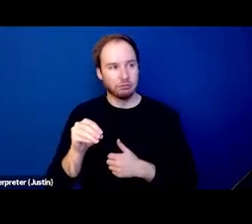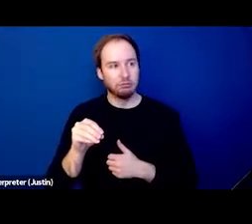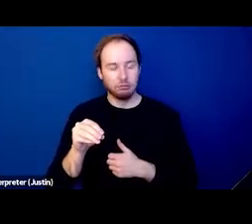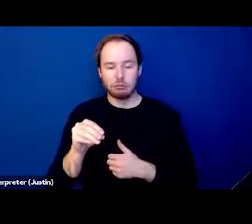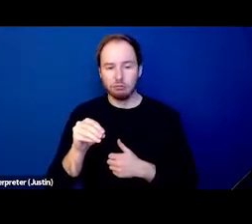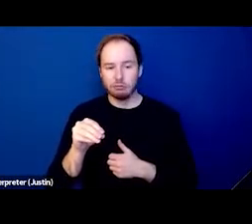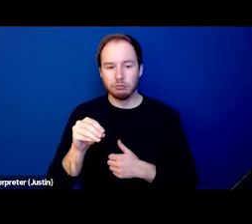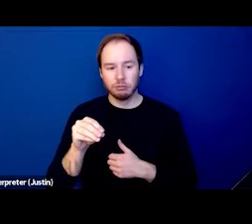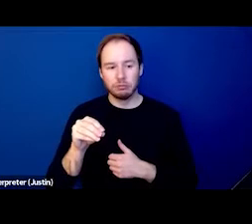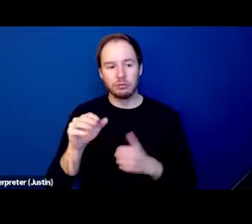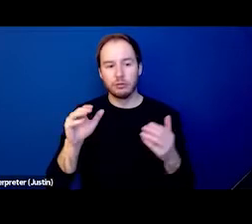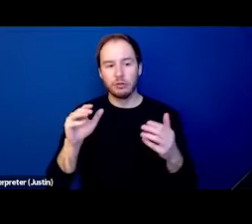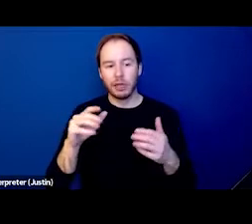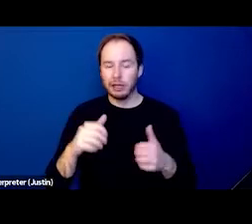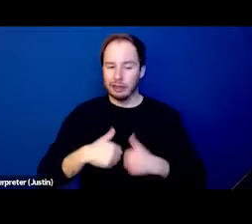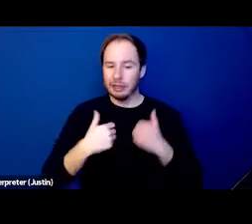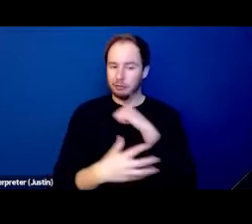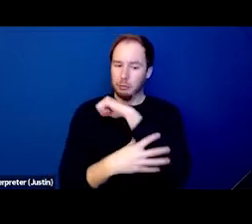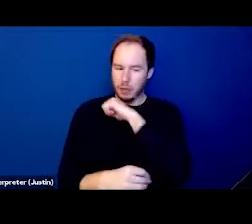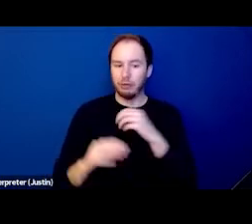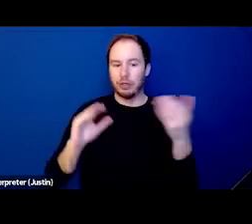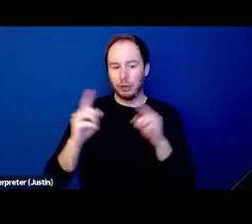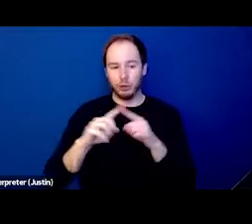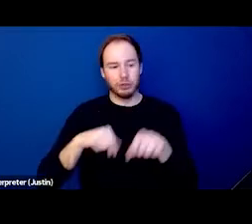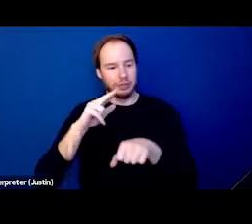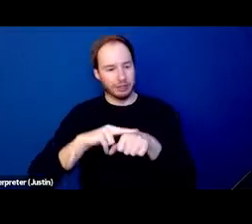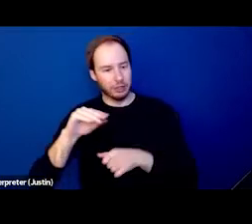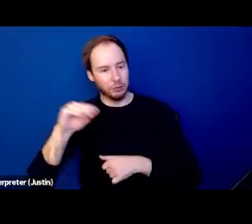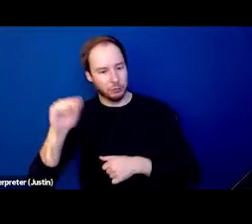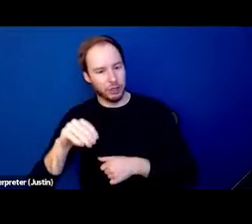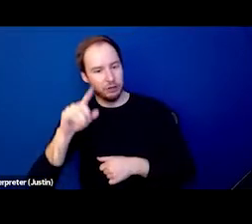compared to 4.6%, many of the homes on reservations